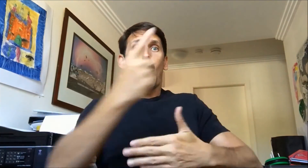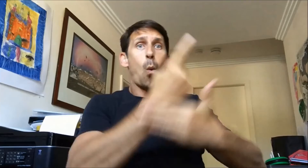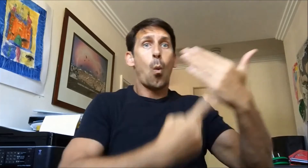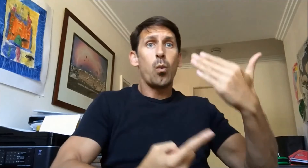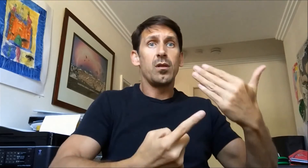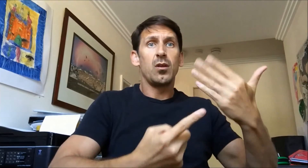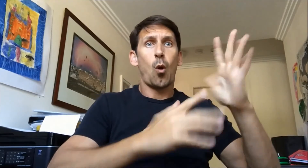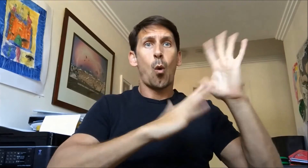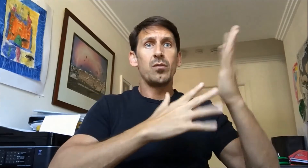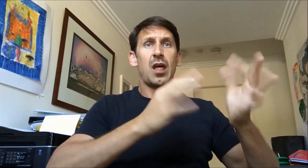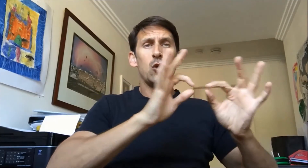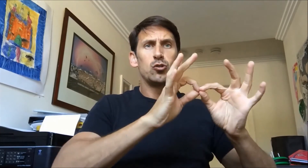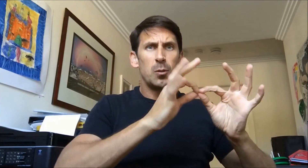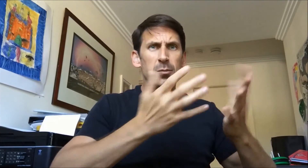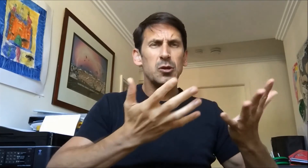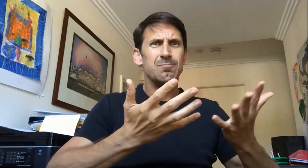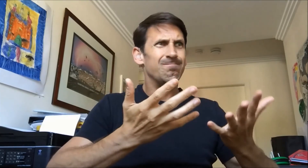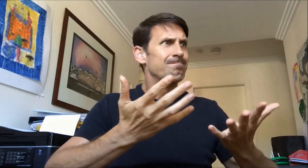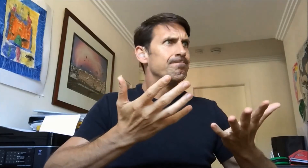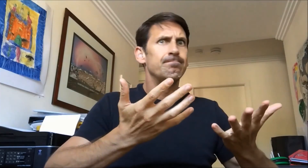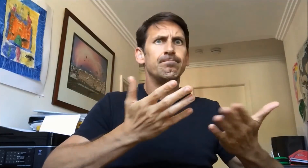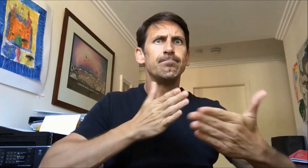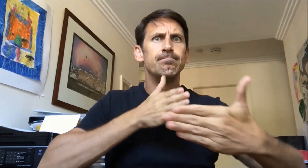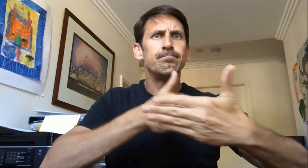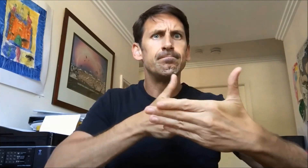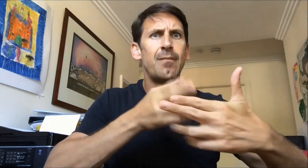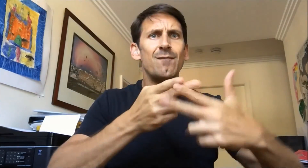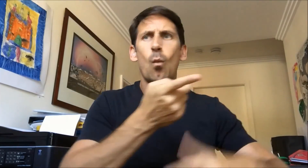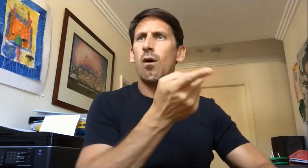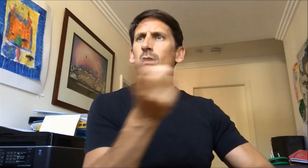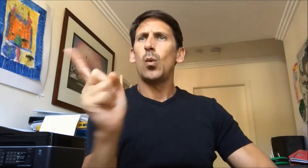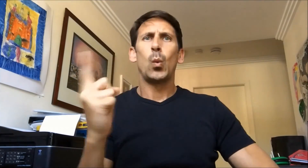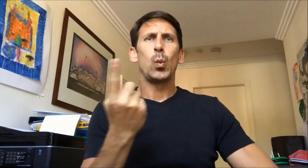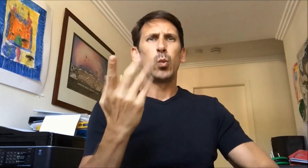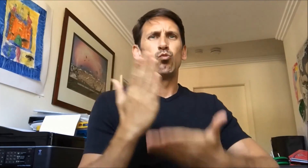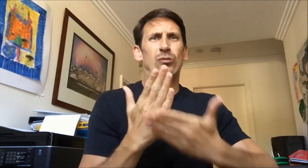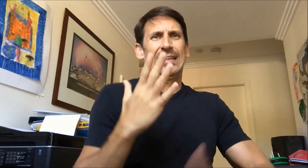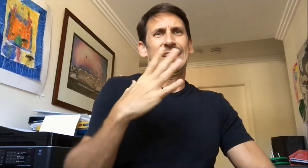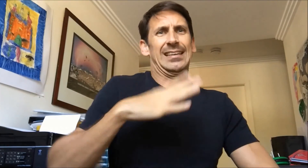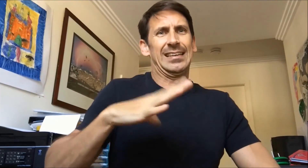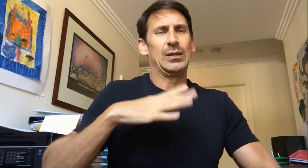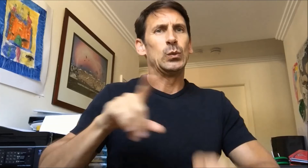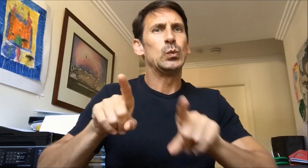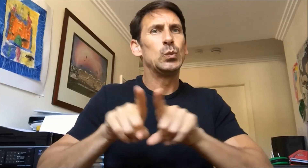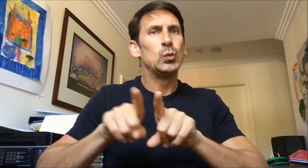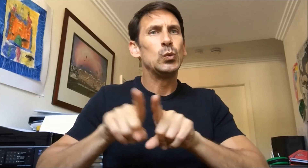and only a sign language interpreter is provided, it means a lot of people who also really need access end up missing out.